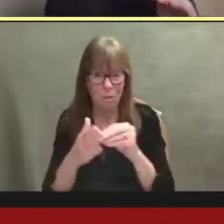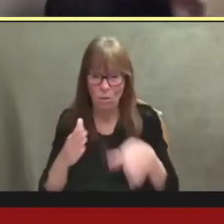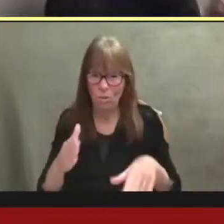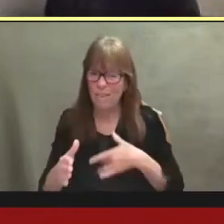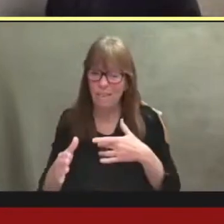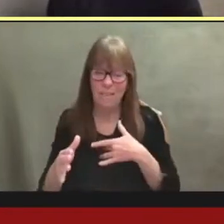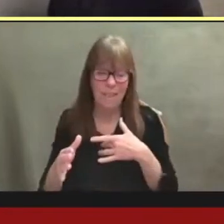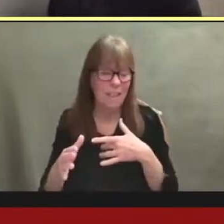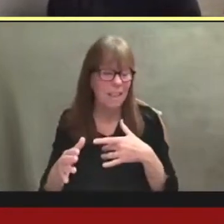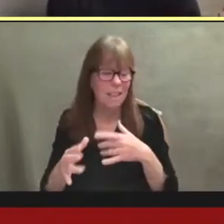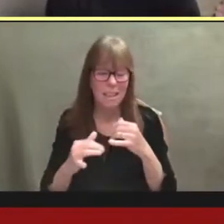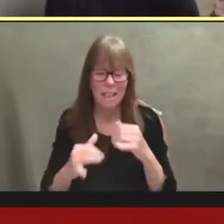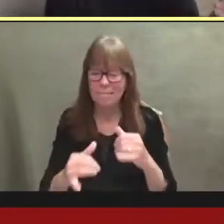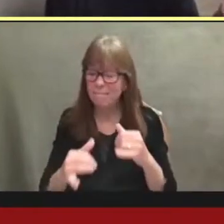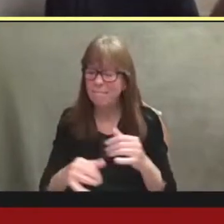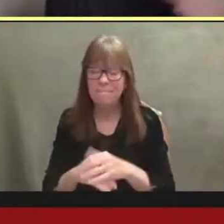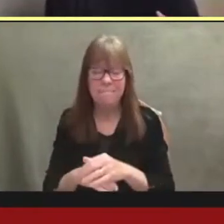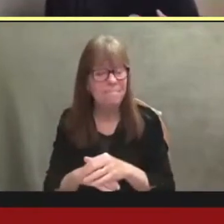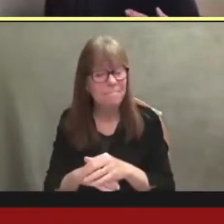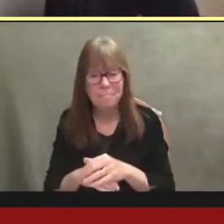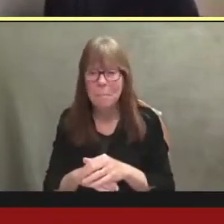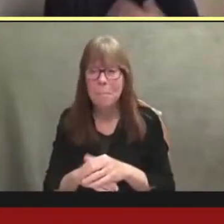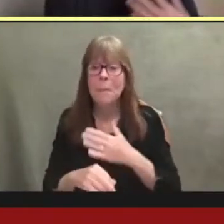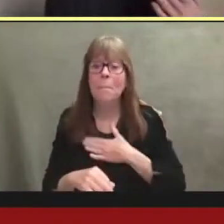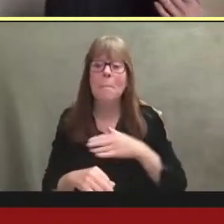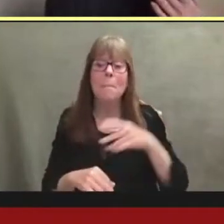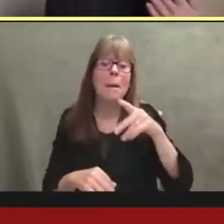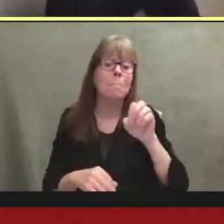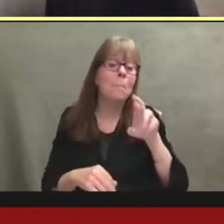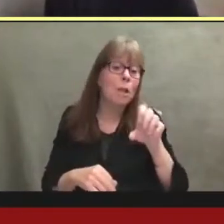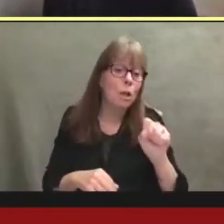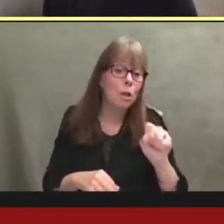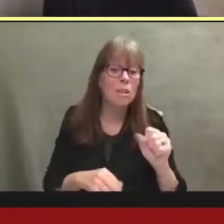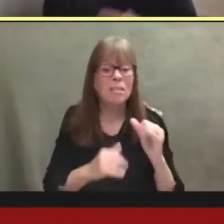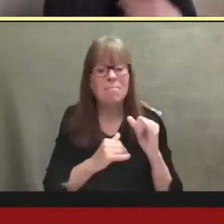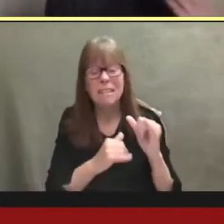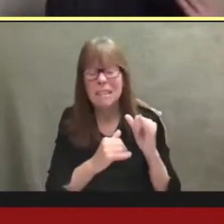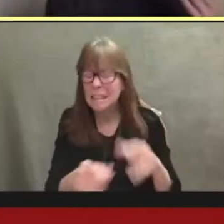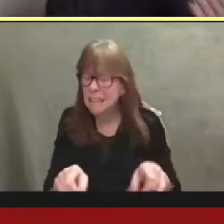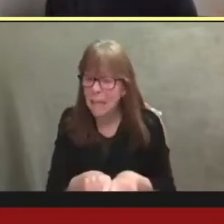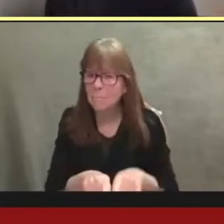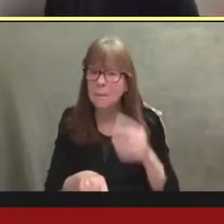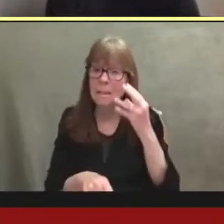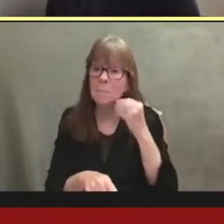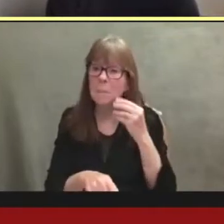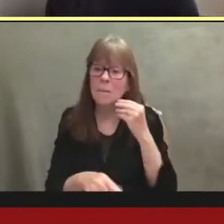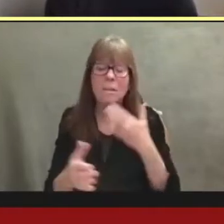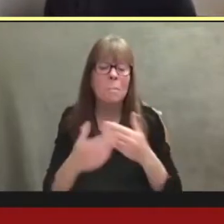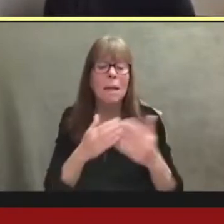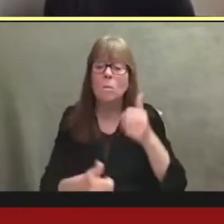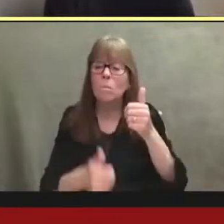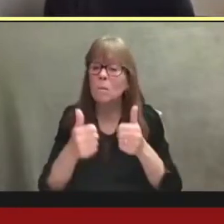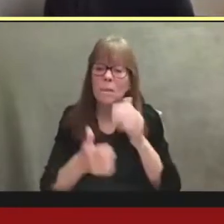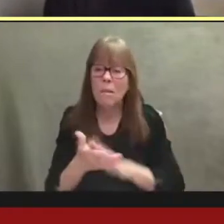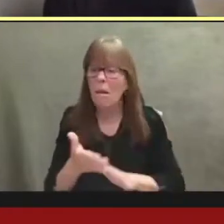just all together. My peers and I have struggled with this exact same experience across many institutions.